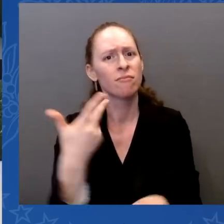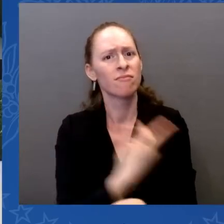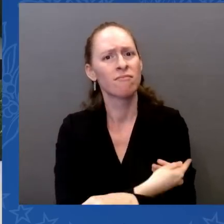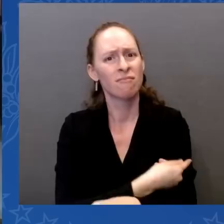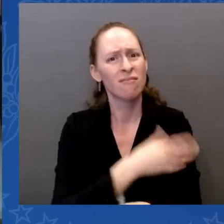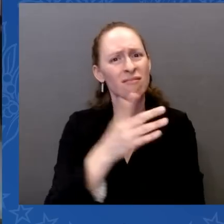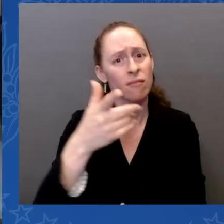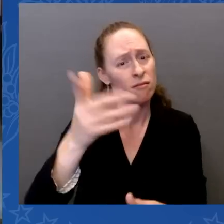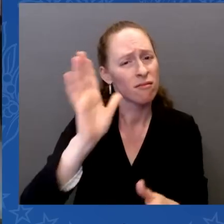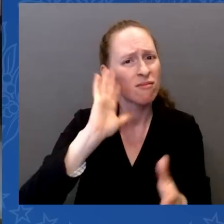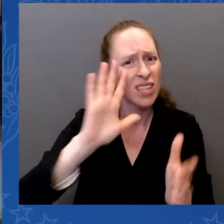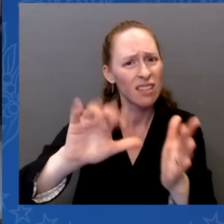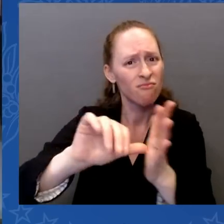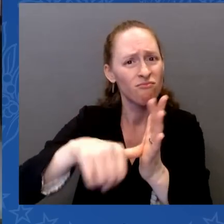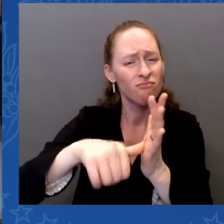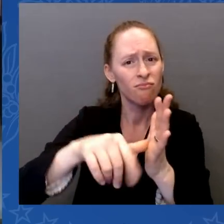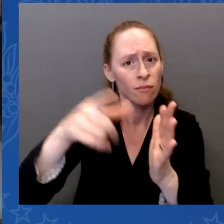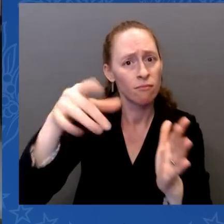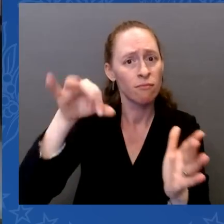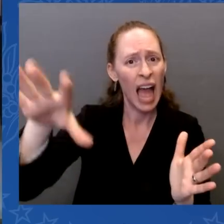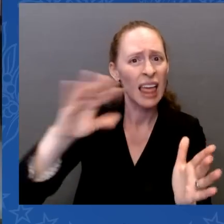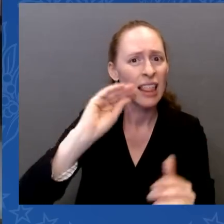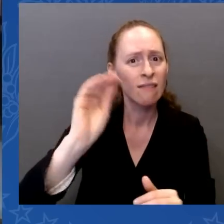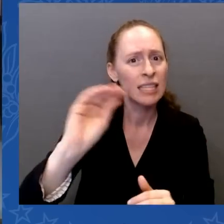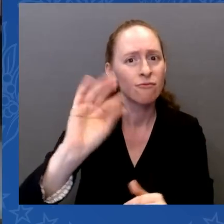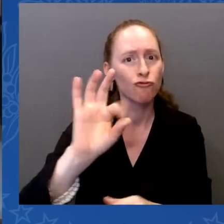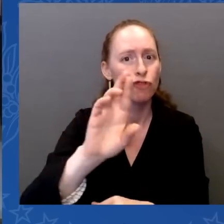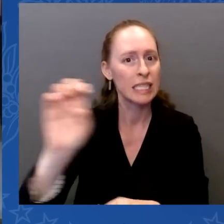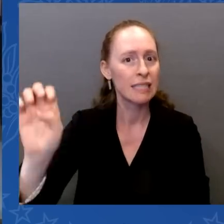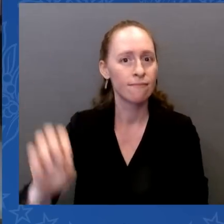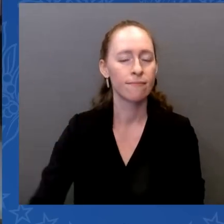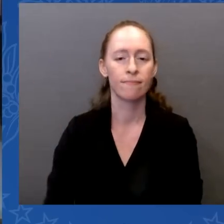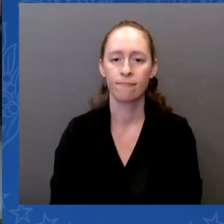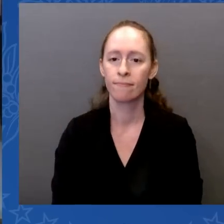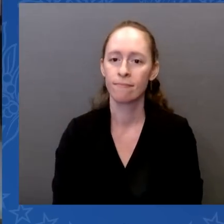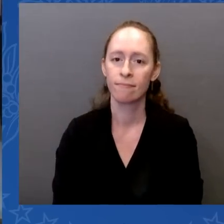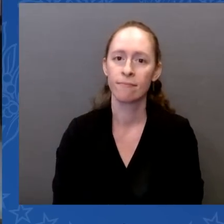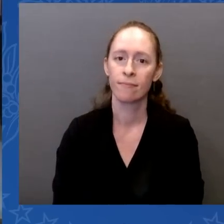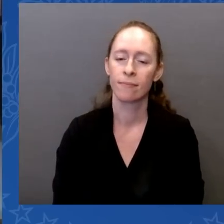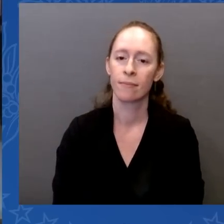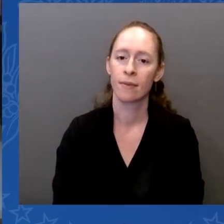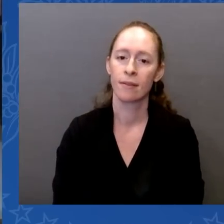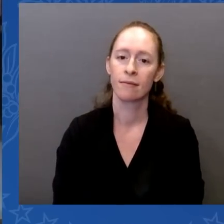As I said, just for the sing- -- just for the shingles vaccine alone, that's more -- $100 or more out of your pocket.